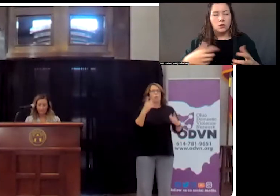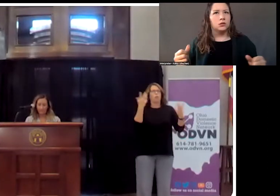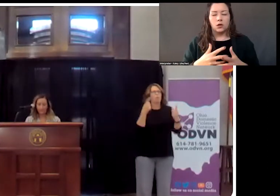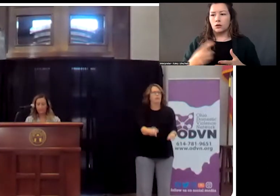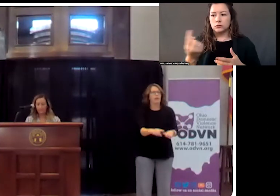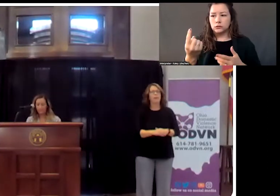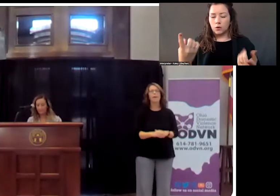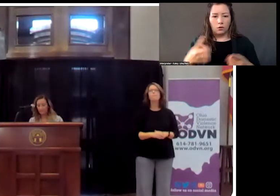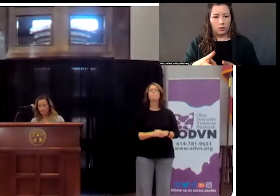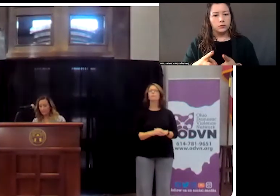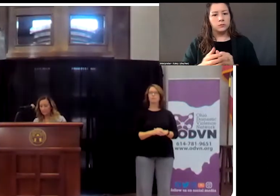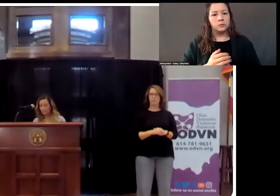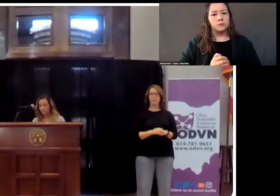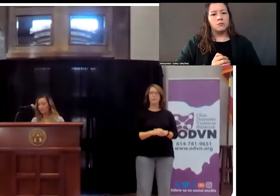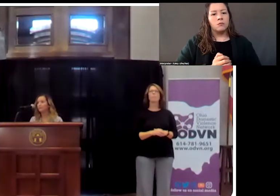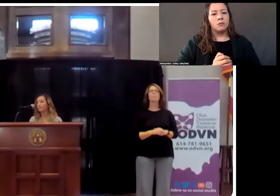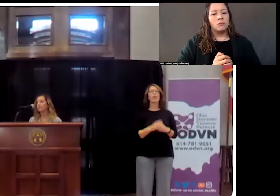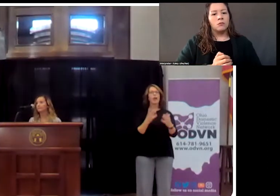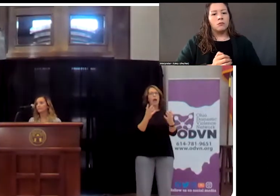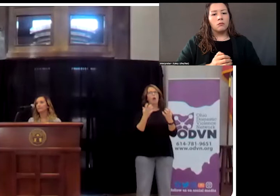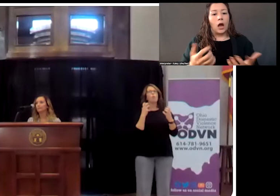and I wanted to be able to grab my kids and leave.